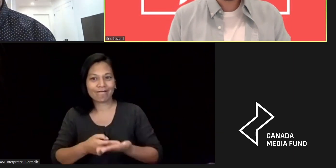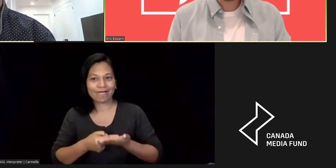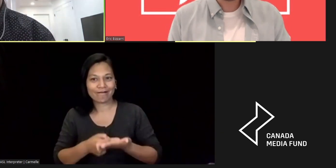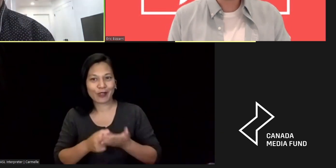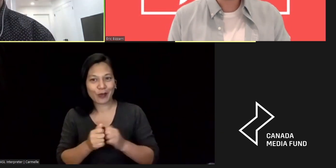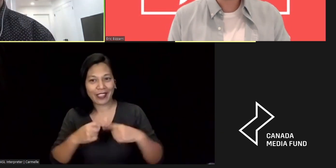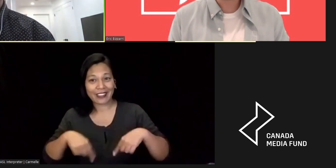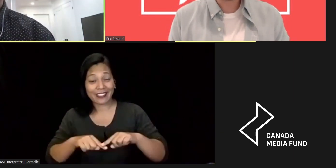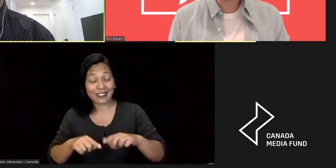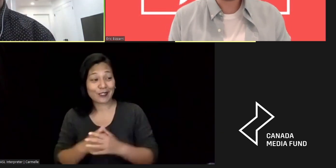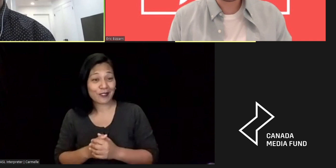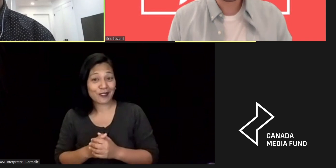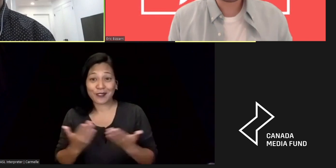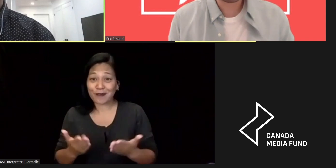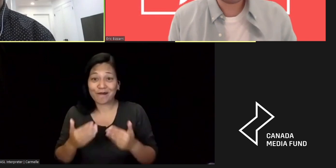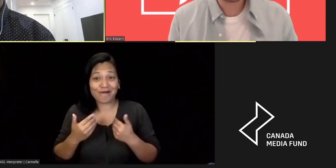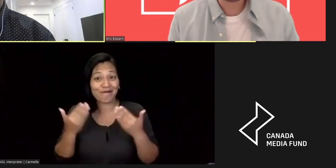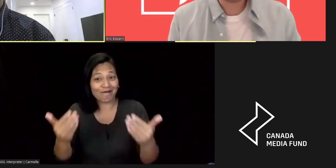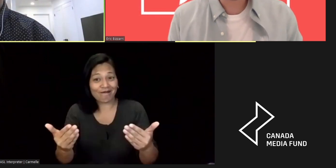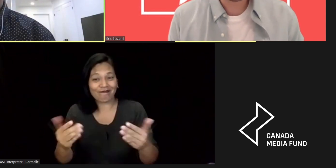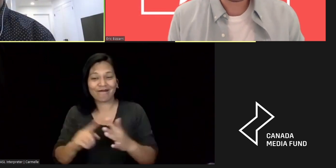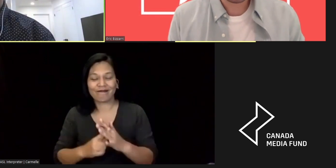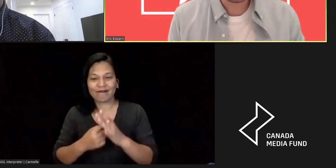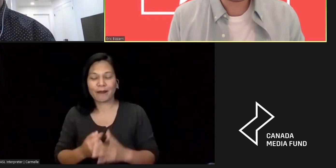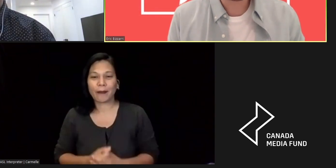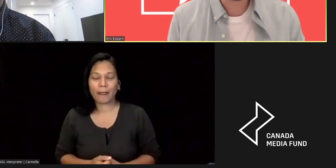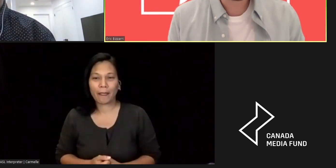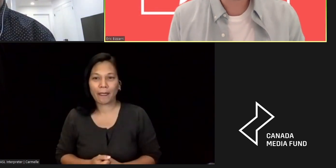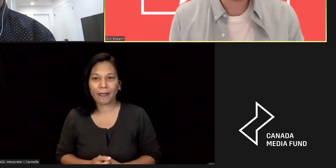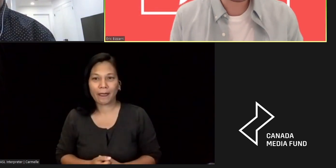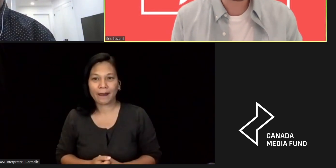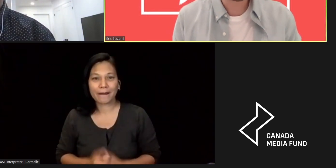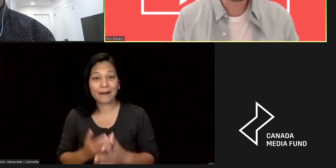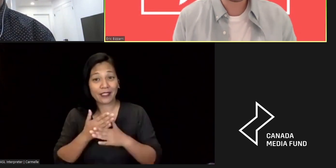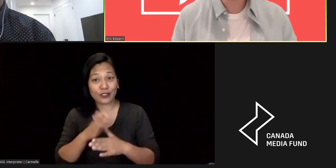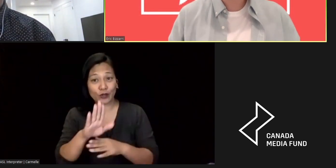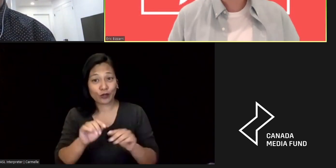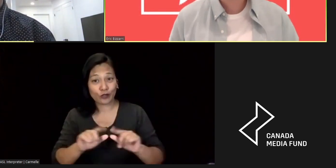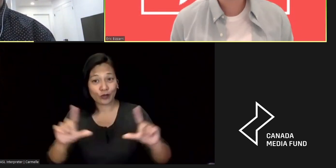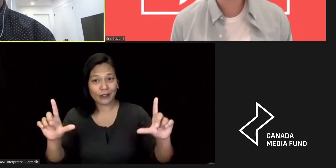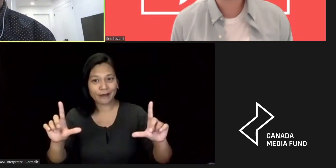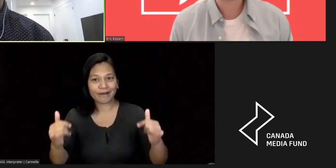For sure. So let's, I guess let's get right into it, you'll share your screen? Yes for sure. Okay.